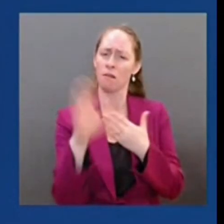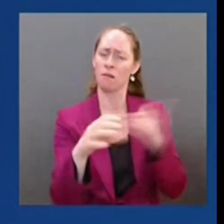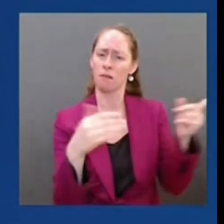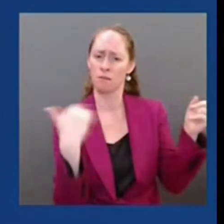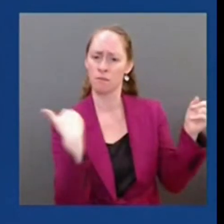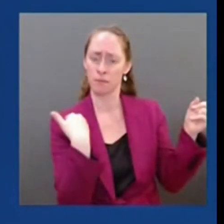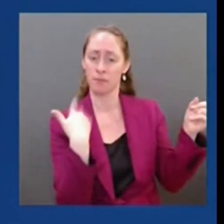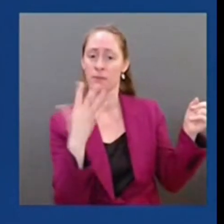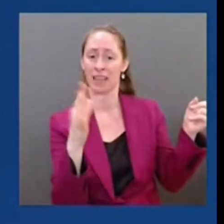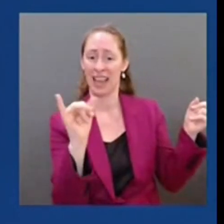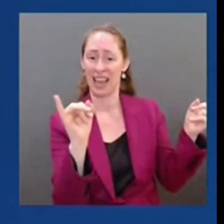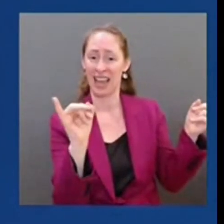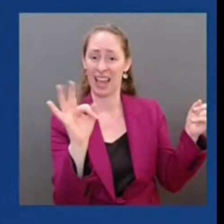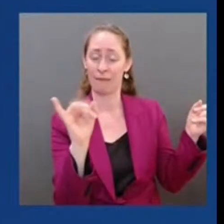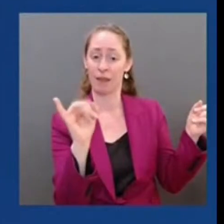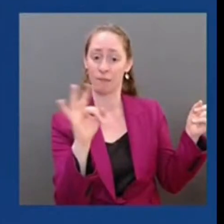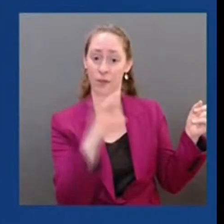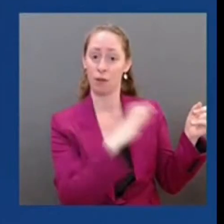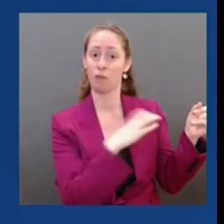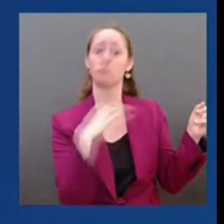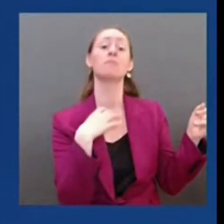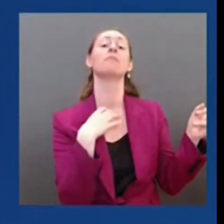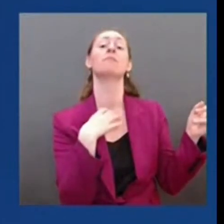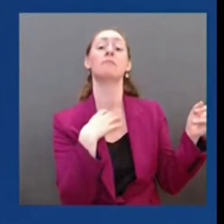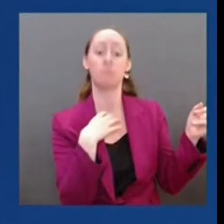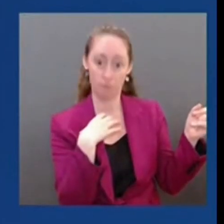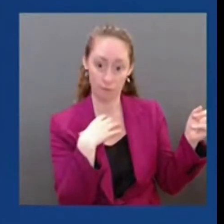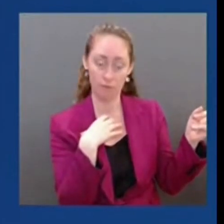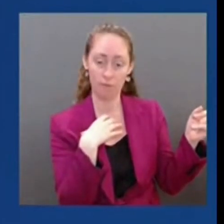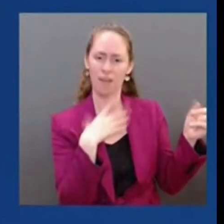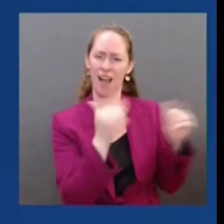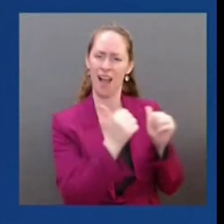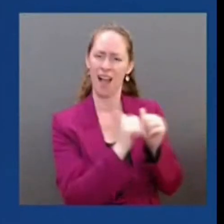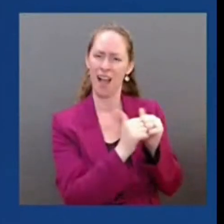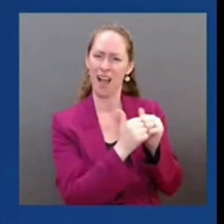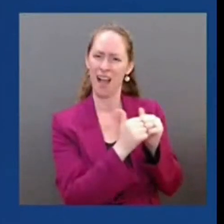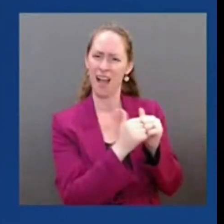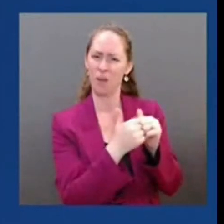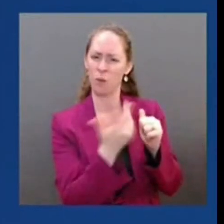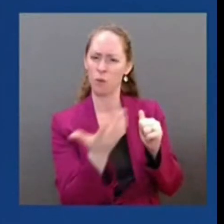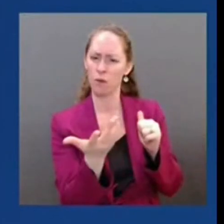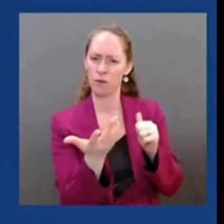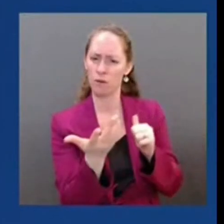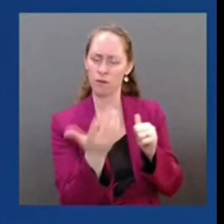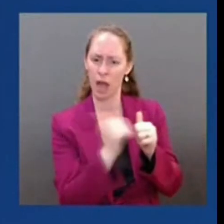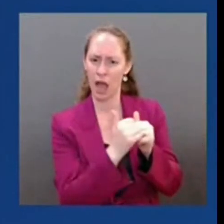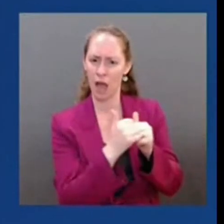LITTLE BIT MORE THAN WHAT'S HOLDING THINGS UP AND HOW ARE